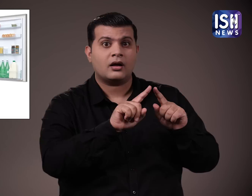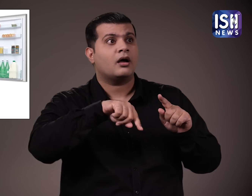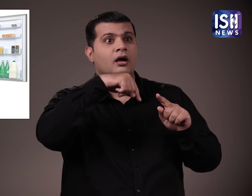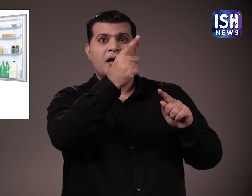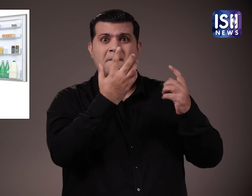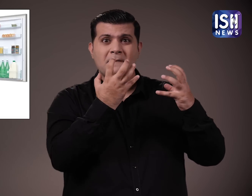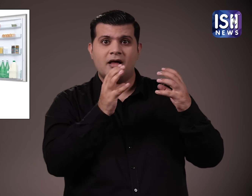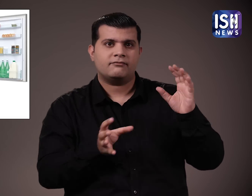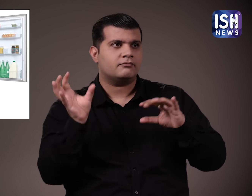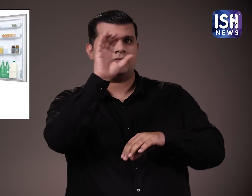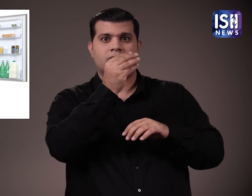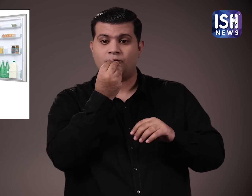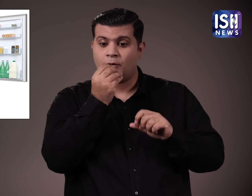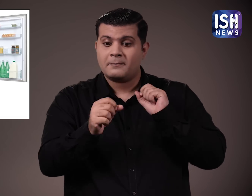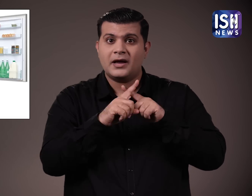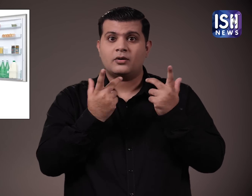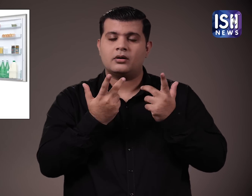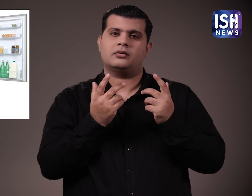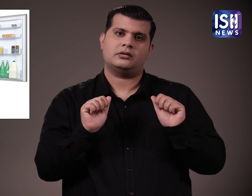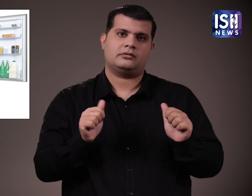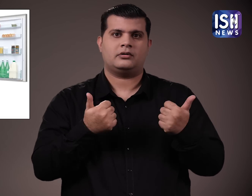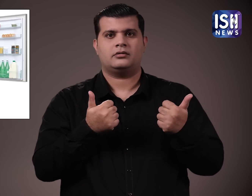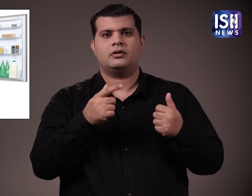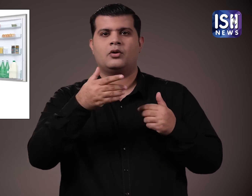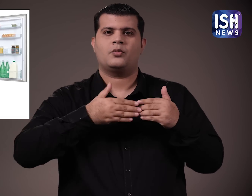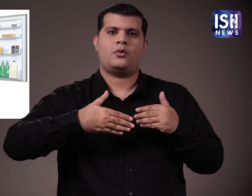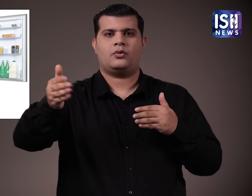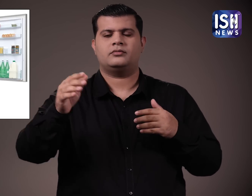Similarly put the right things in the freezer so that they remain fresh.